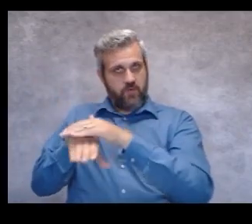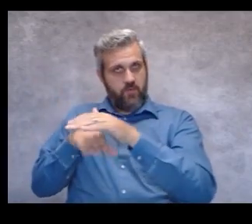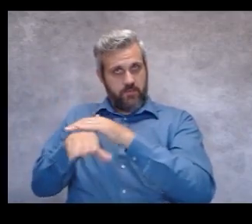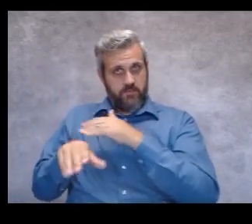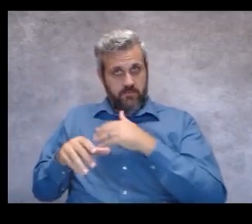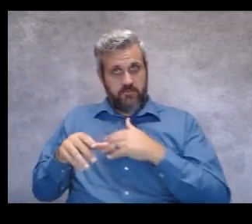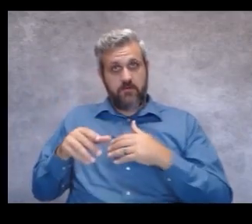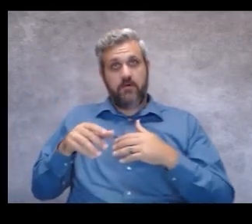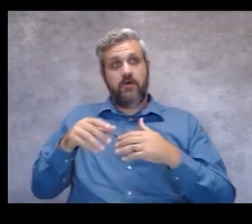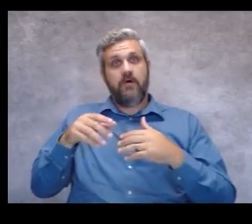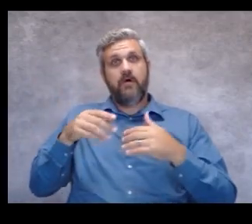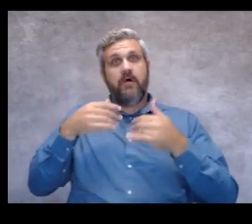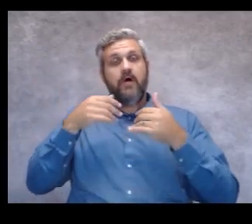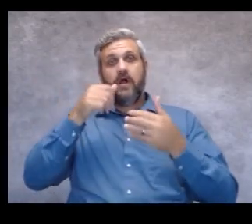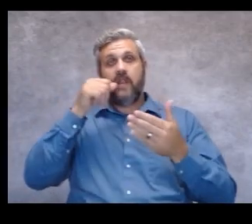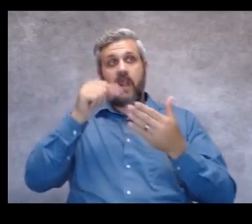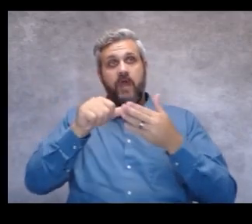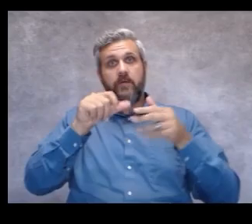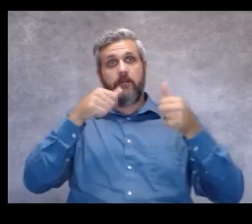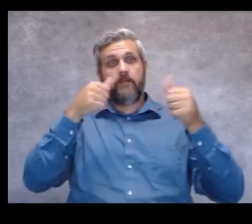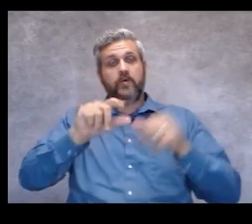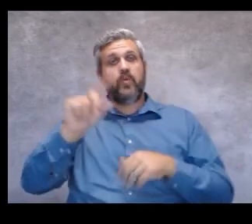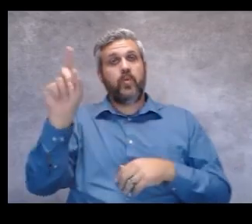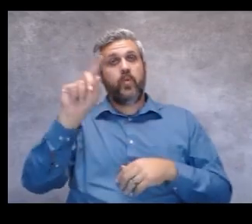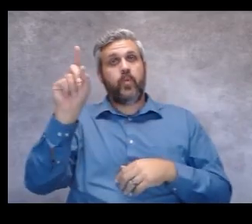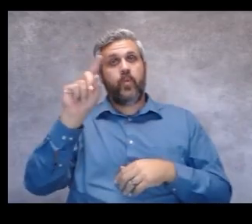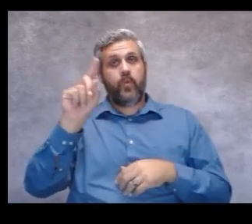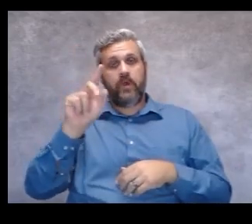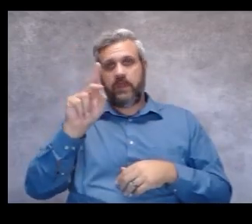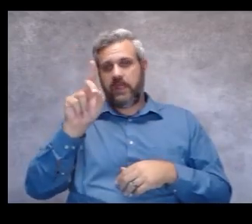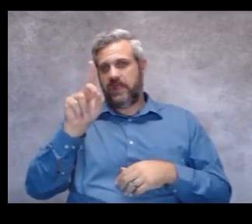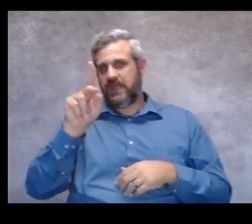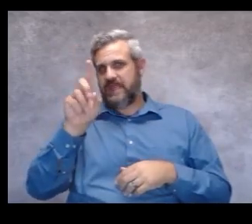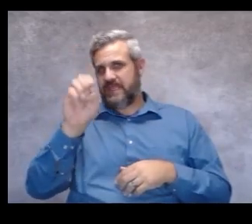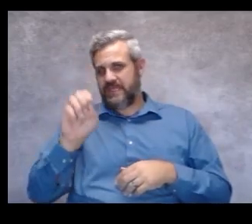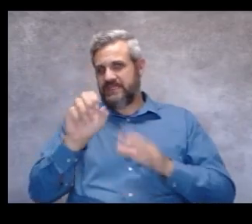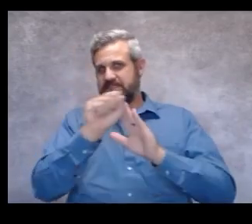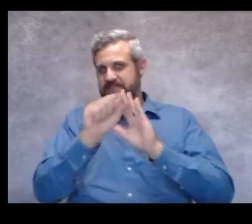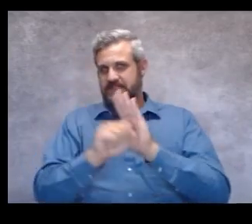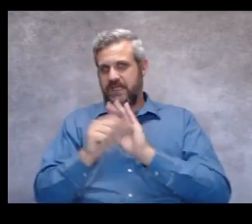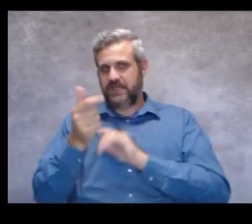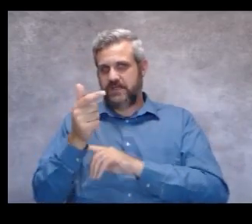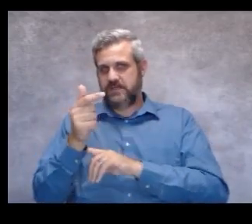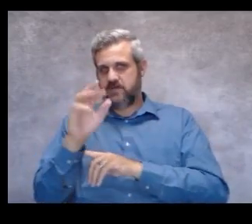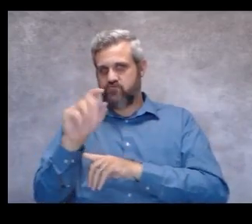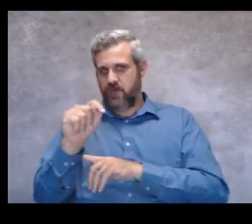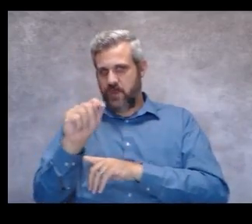Award letters are posted on the KDE state grants web page. The new fiscal